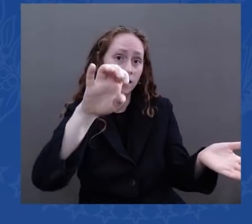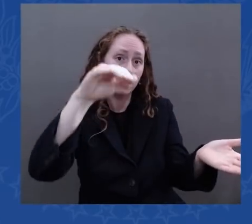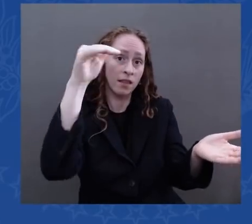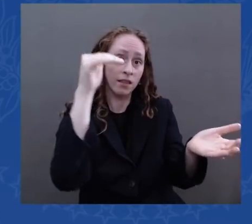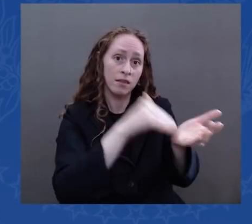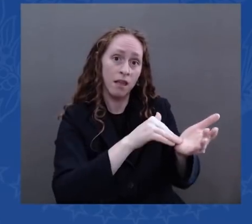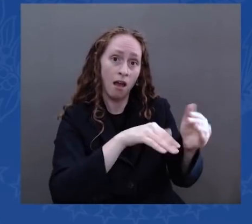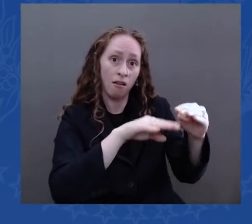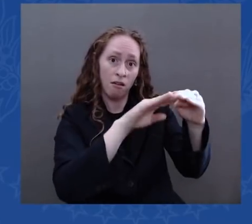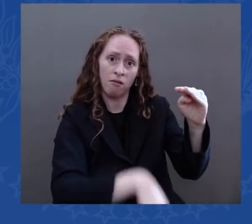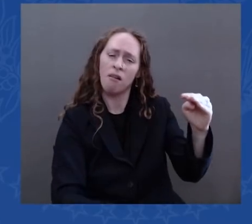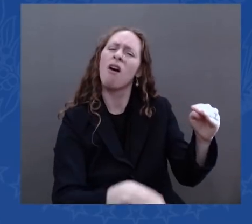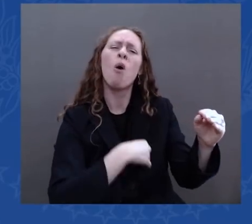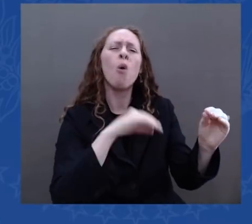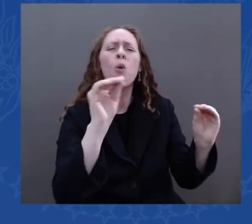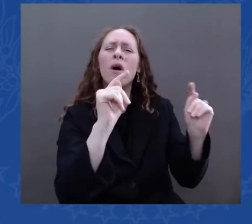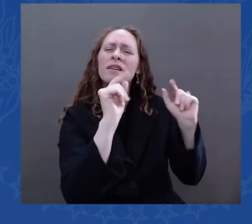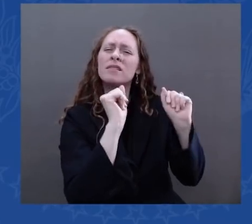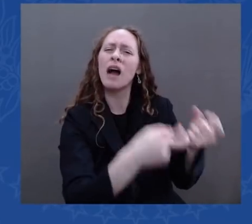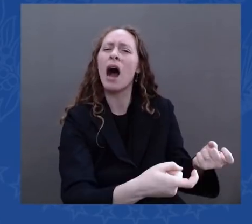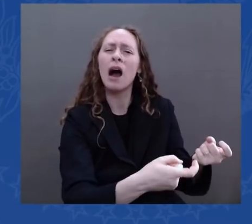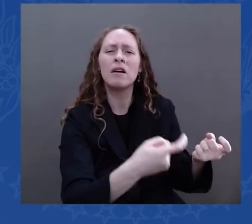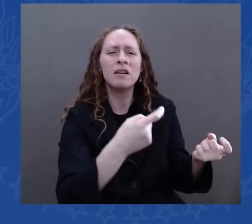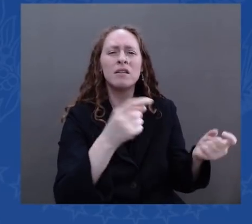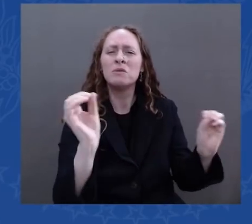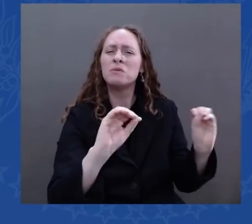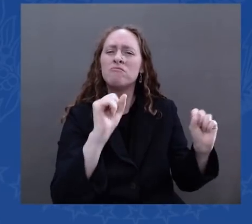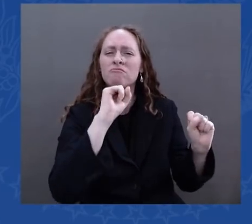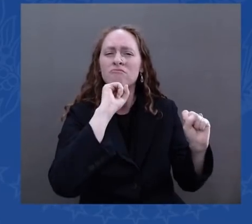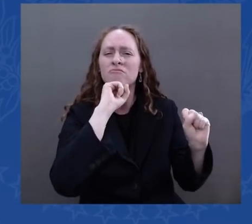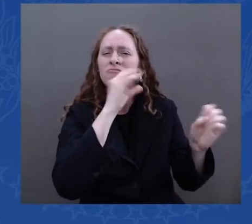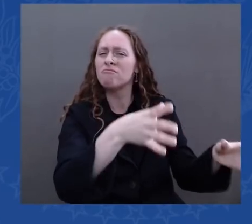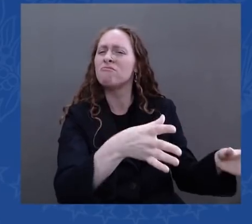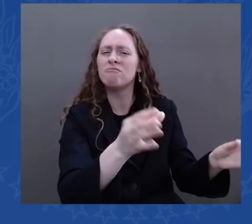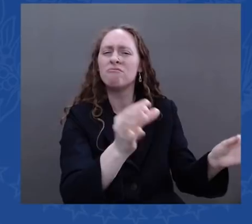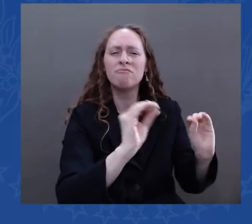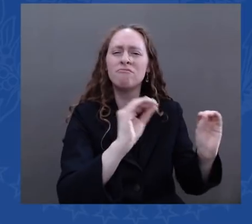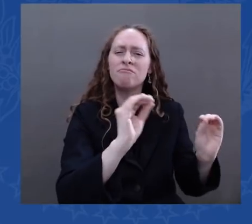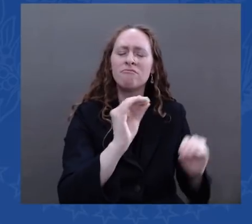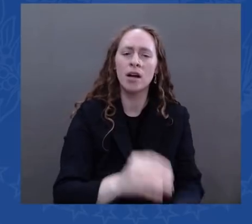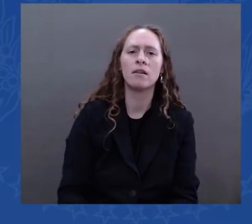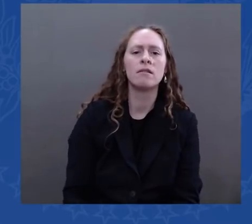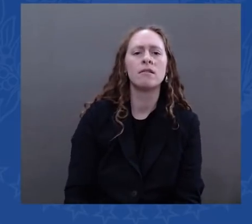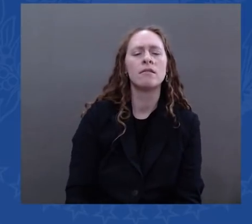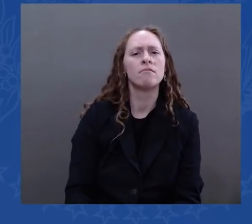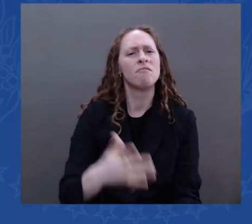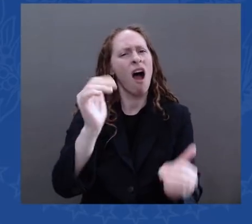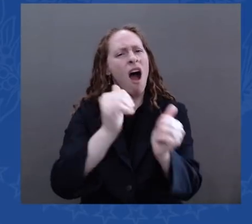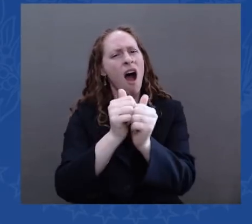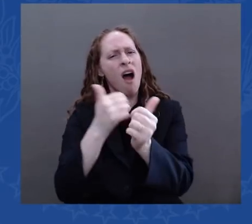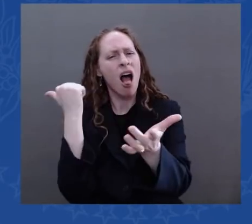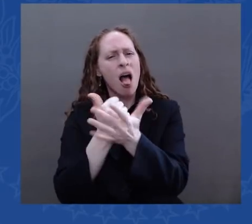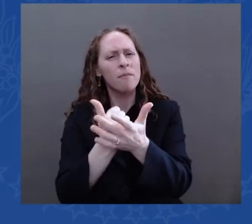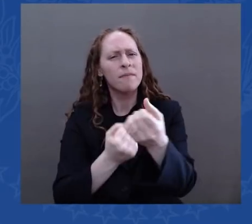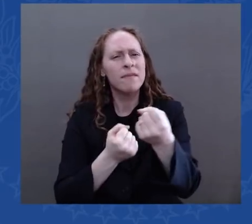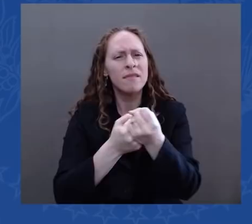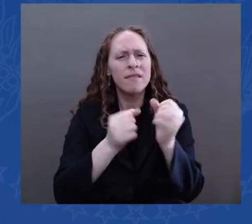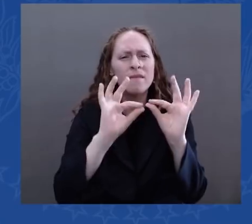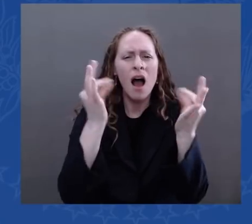that lowers costs for families on things like childcare, healthcare, and energy costs while lowering our deficit at the same time.